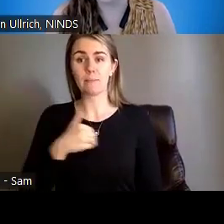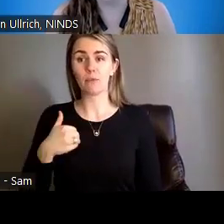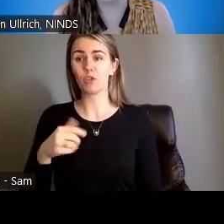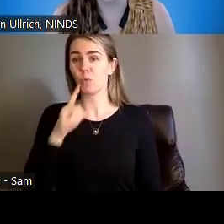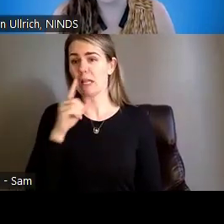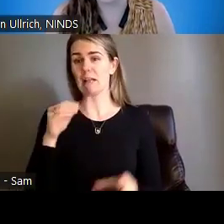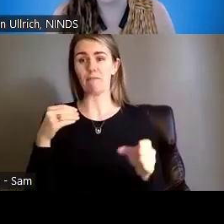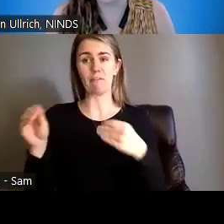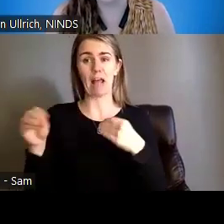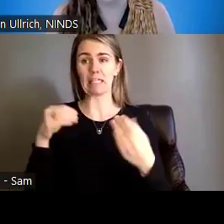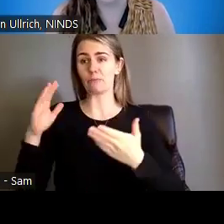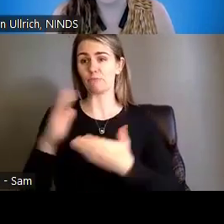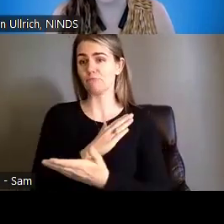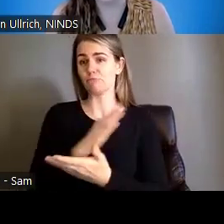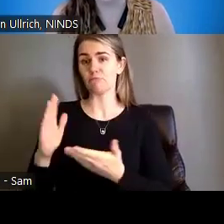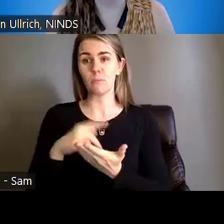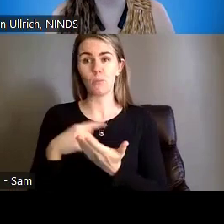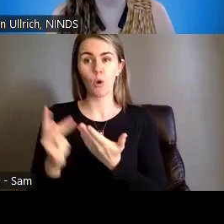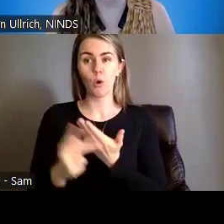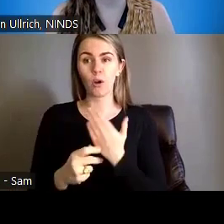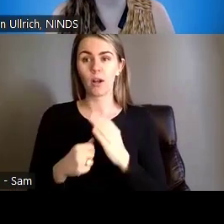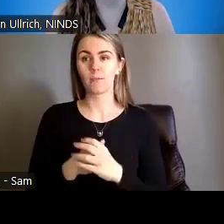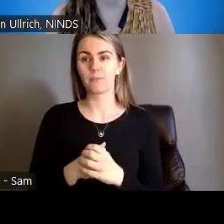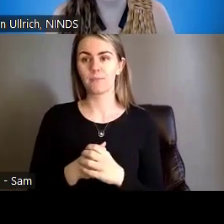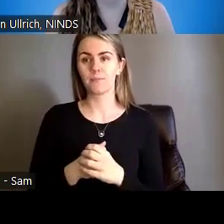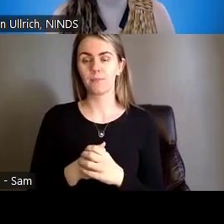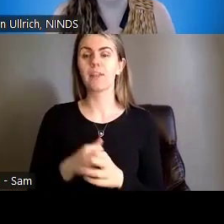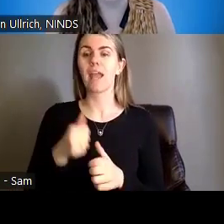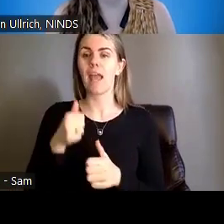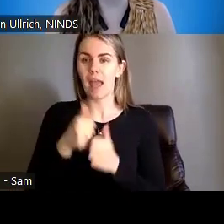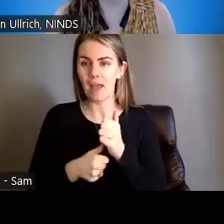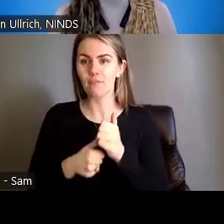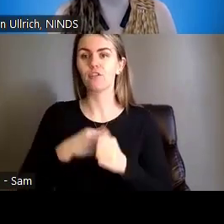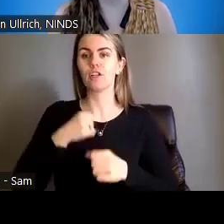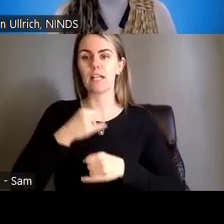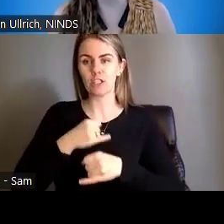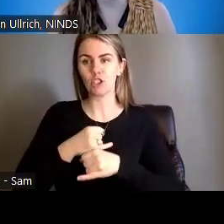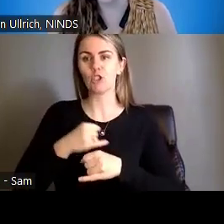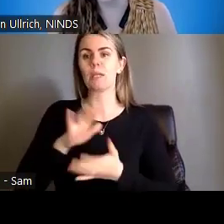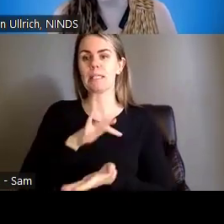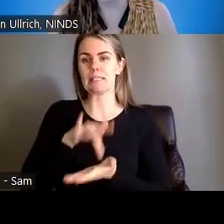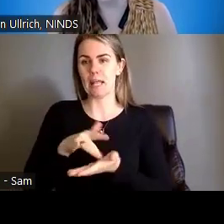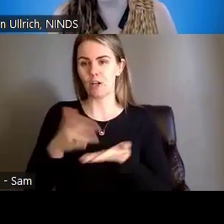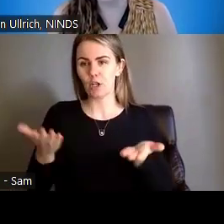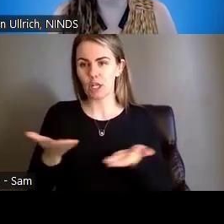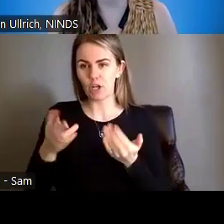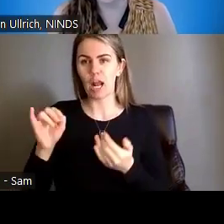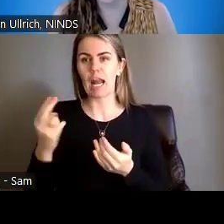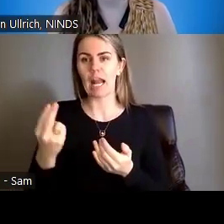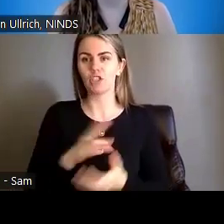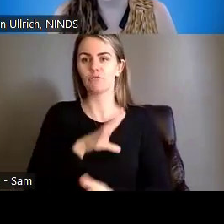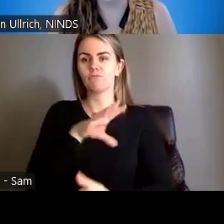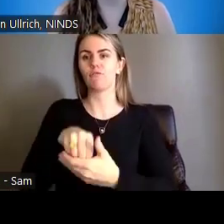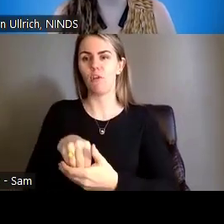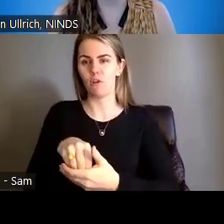And every single NIH institute and center participates in it. Additionally, we have the re-entry